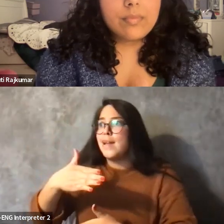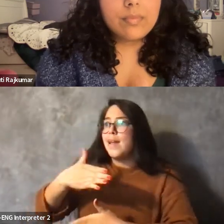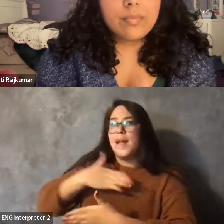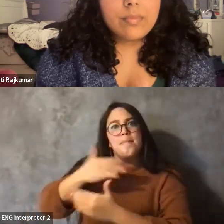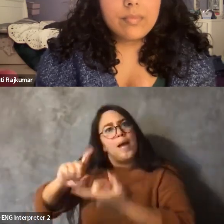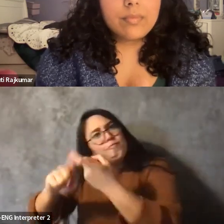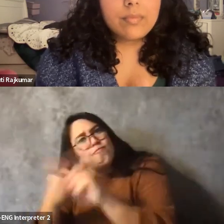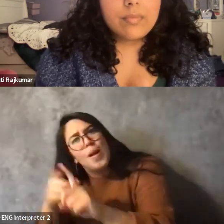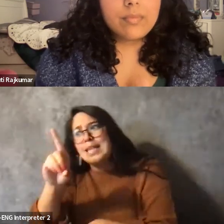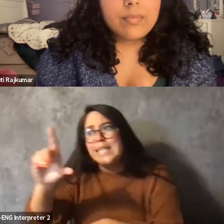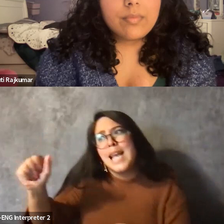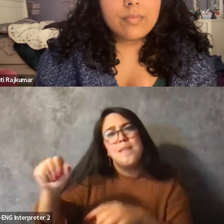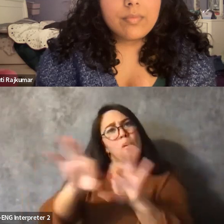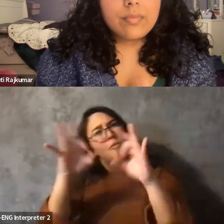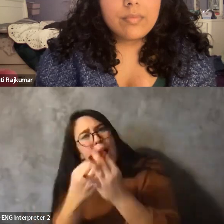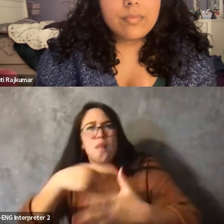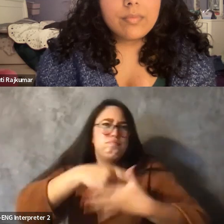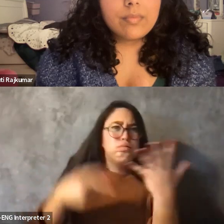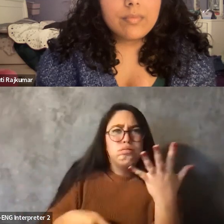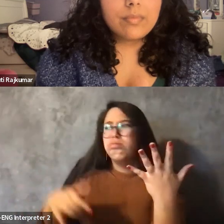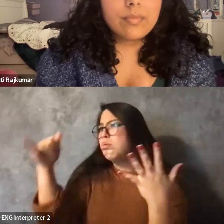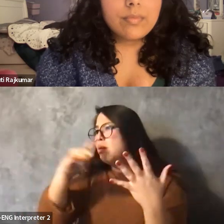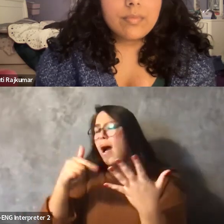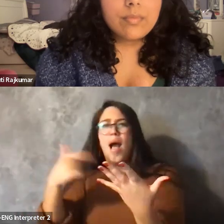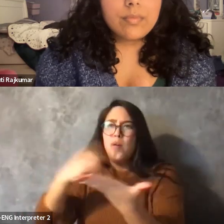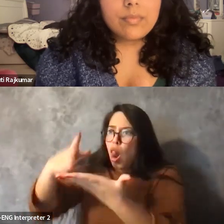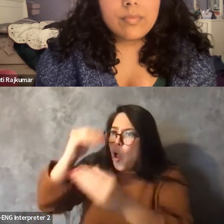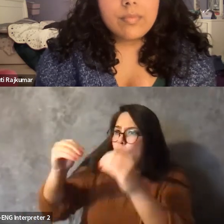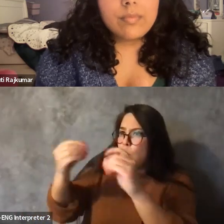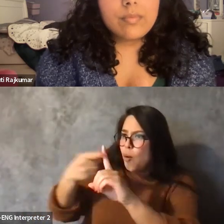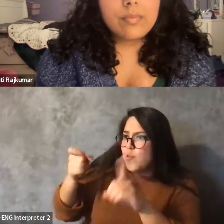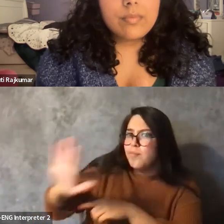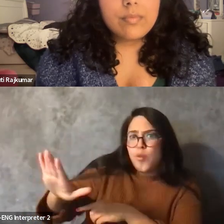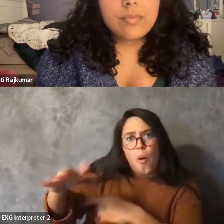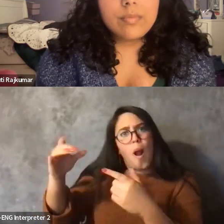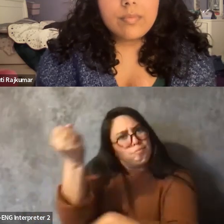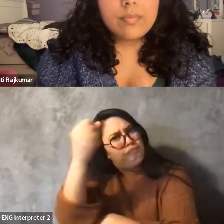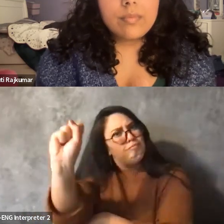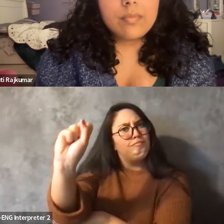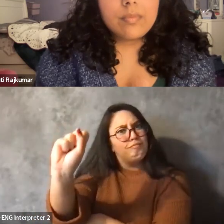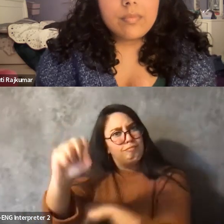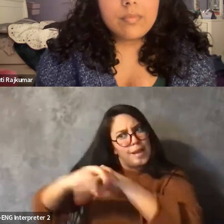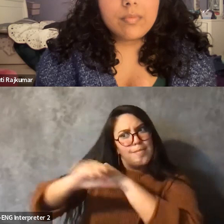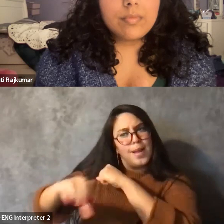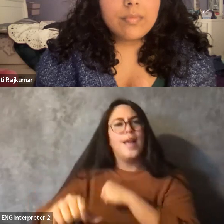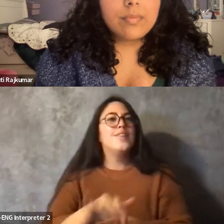And like all of that was just so positive for me and made me realize that I had a voice